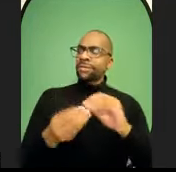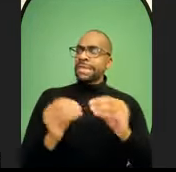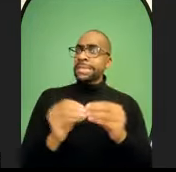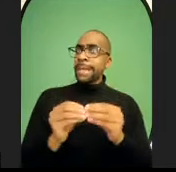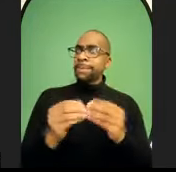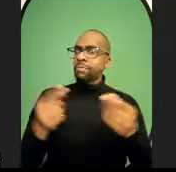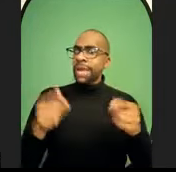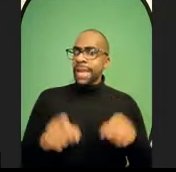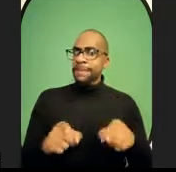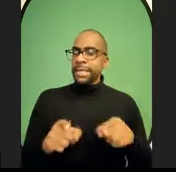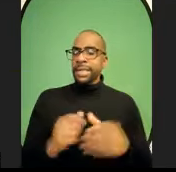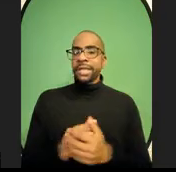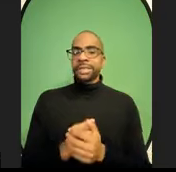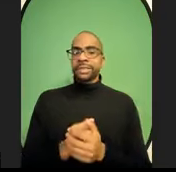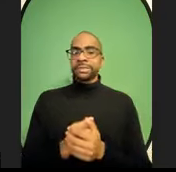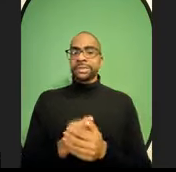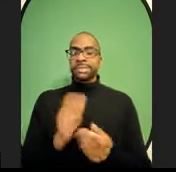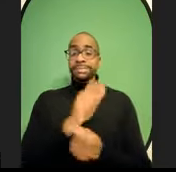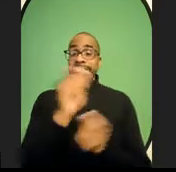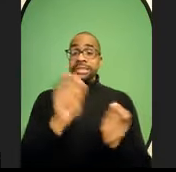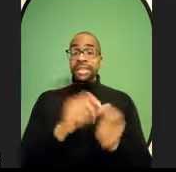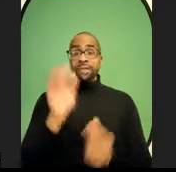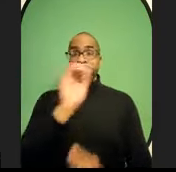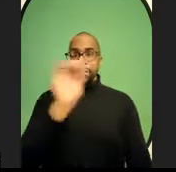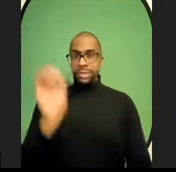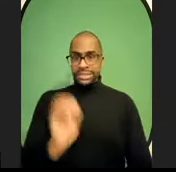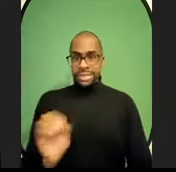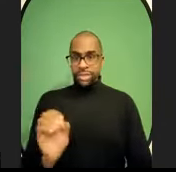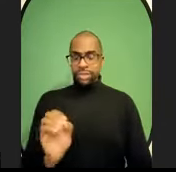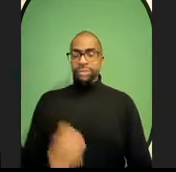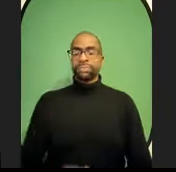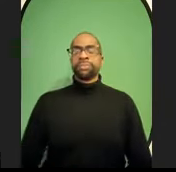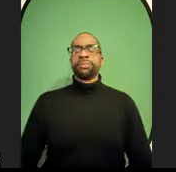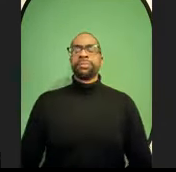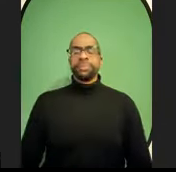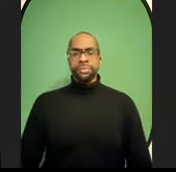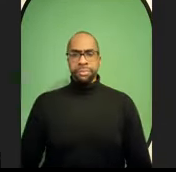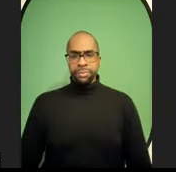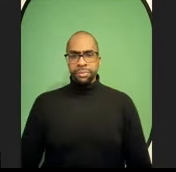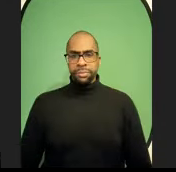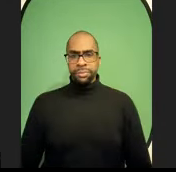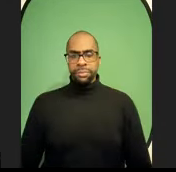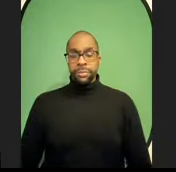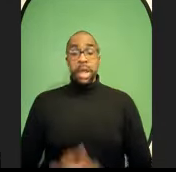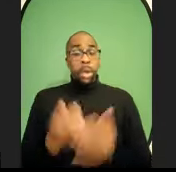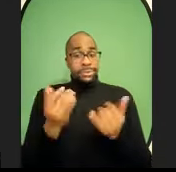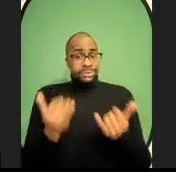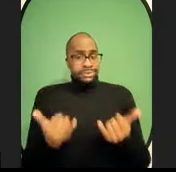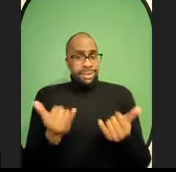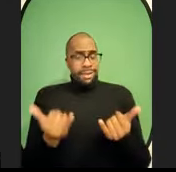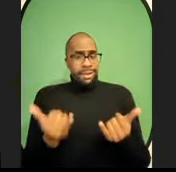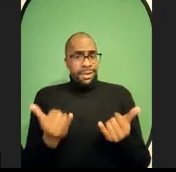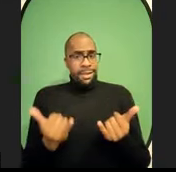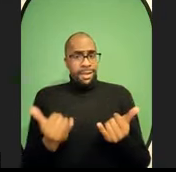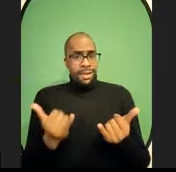a specific number of cases a specific number of cases. and a specific percentage of cases. And so, we